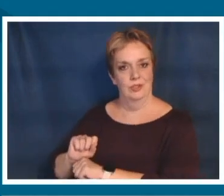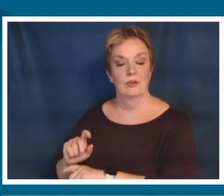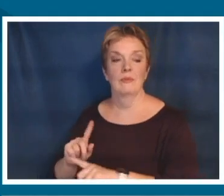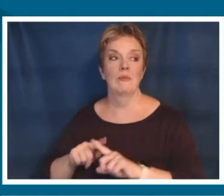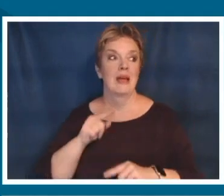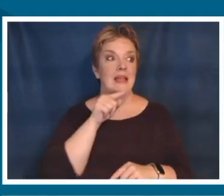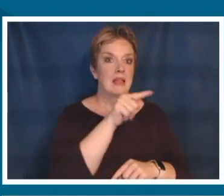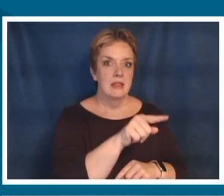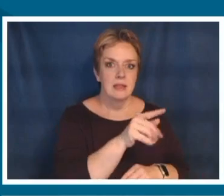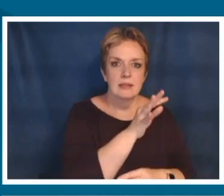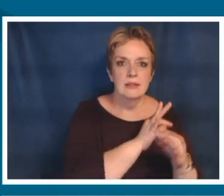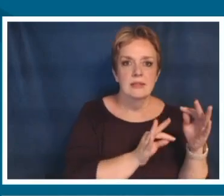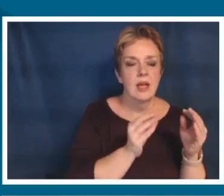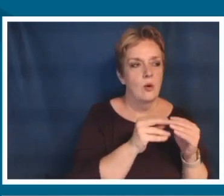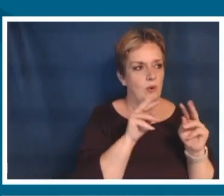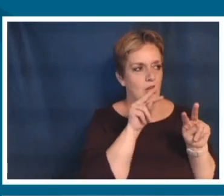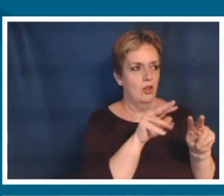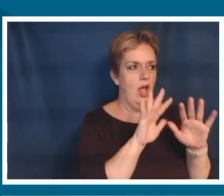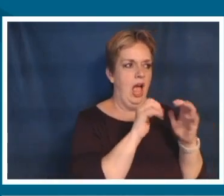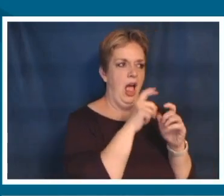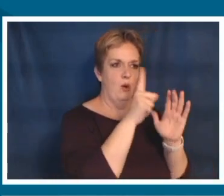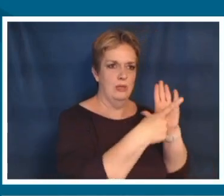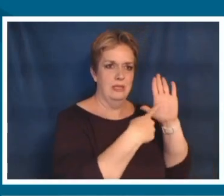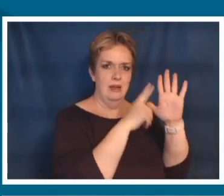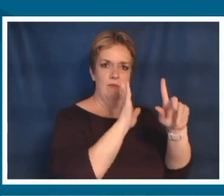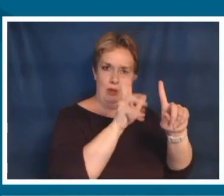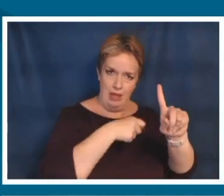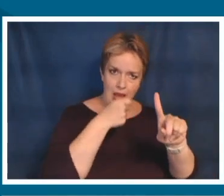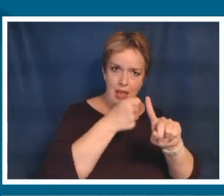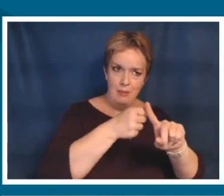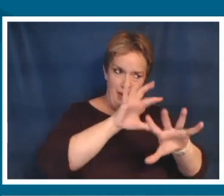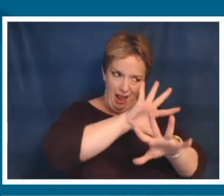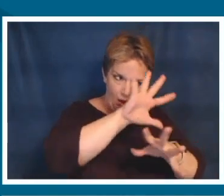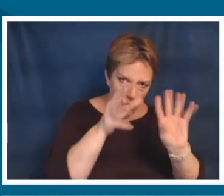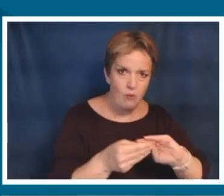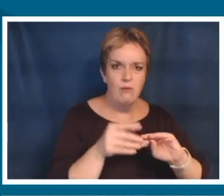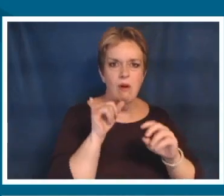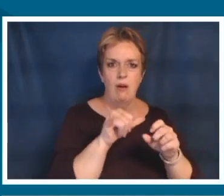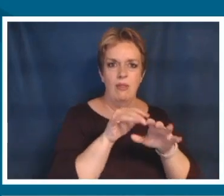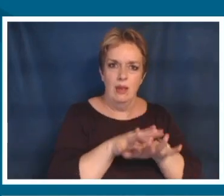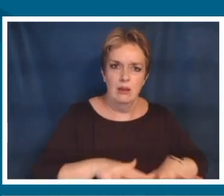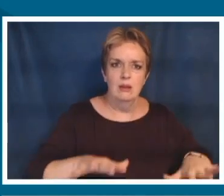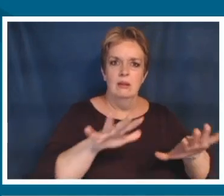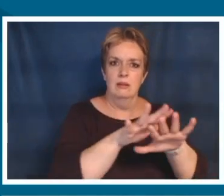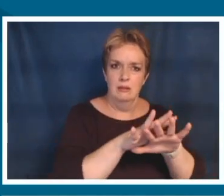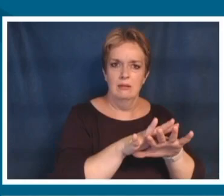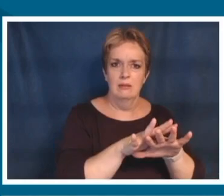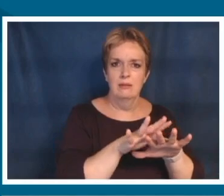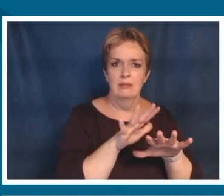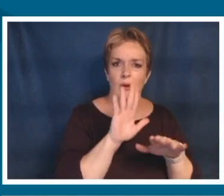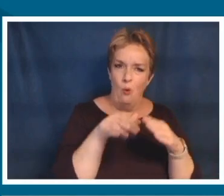neighborhood so people found that they had more positive images of the